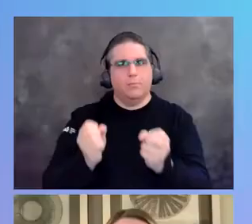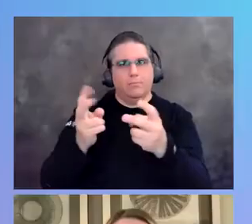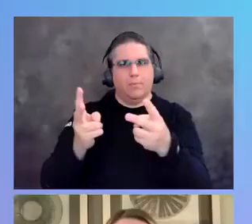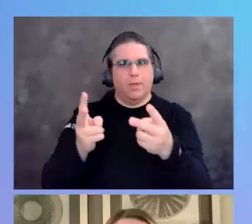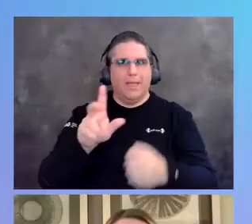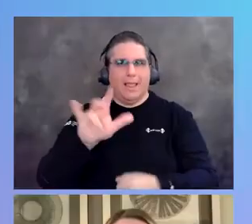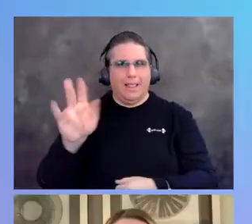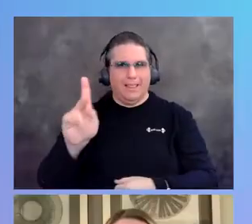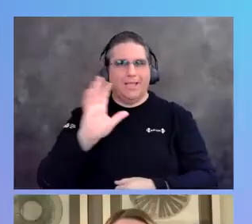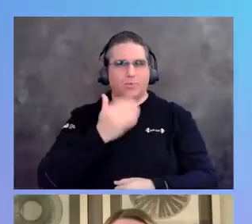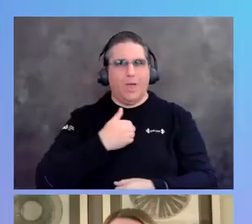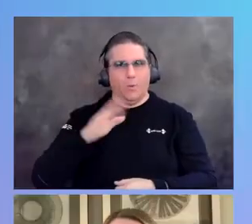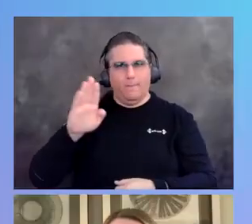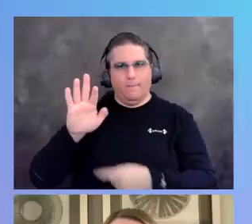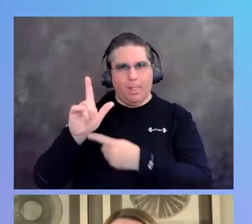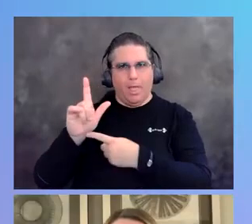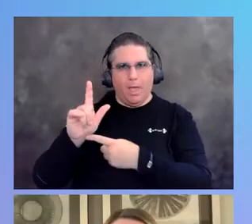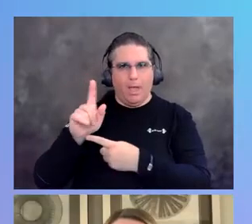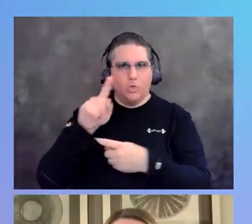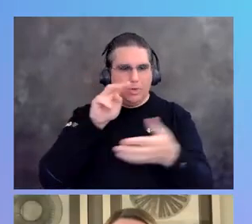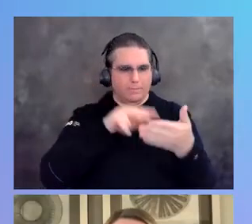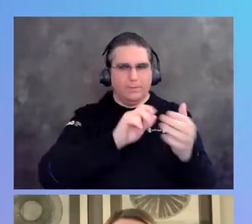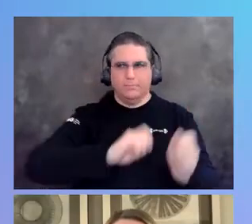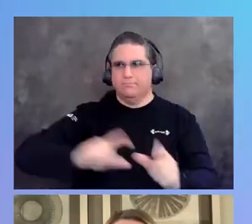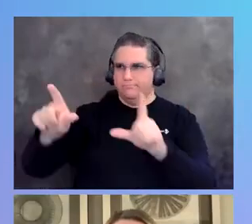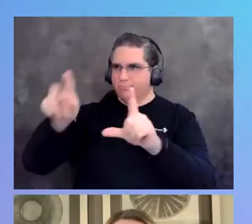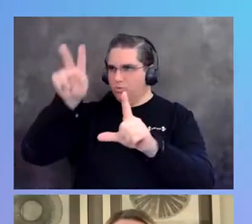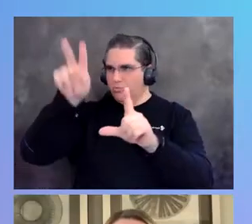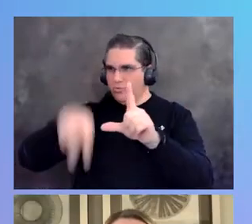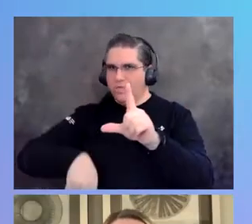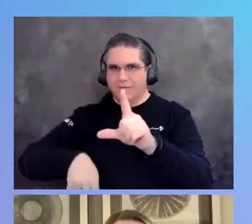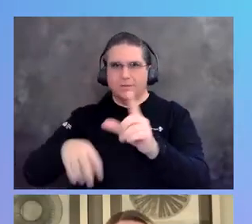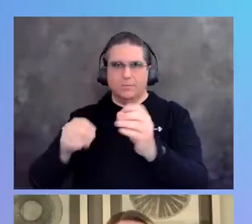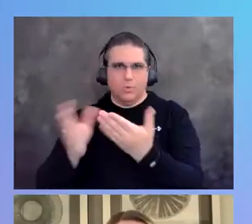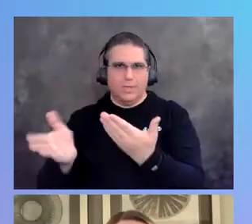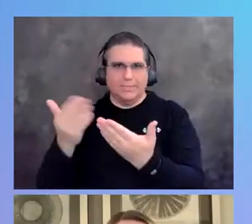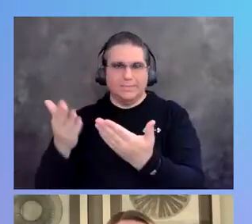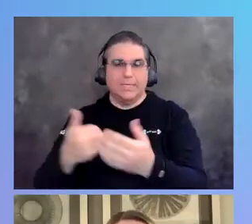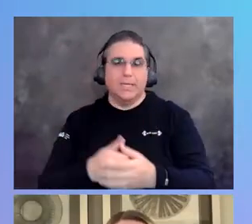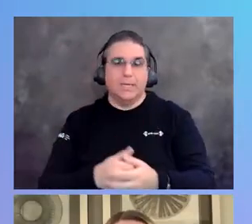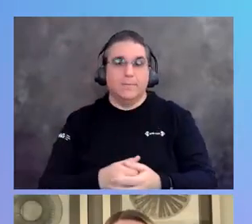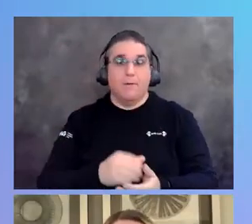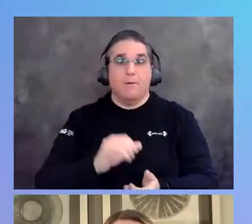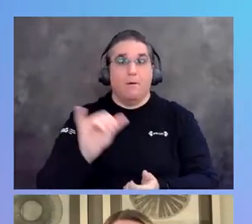website, but we also posted in the chat for anyone who needs it